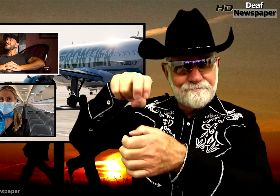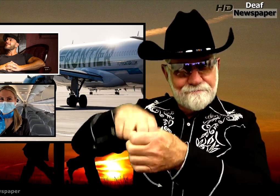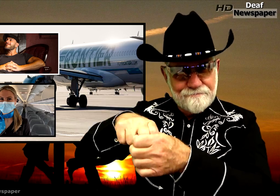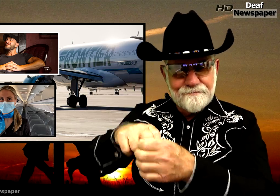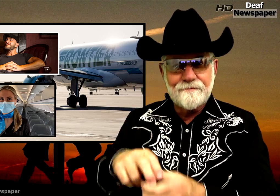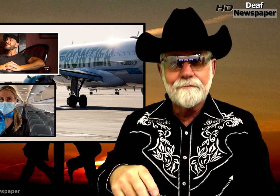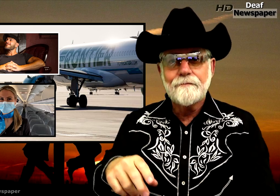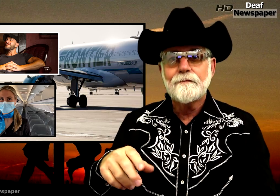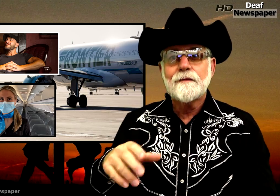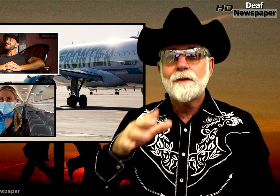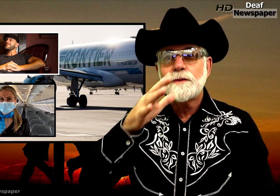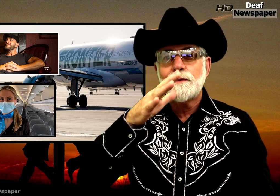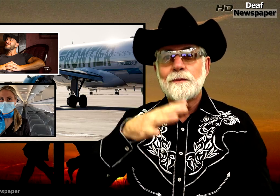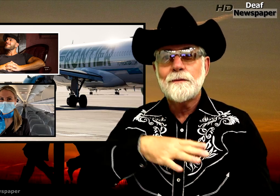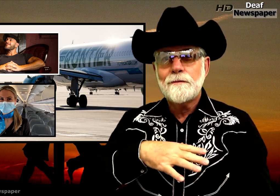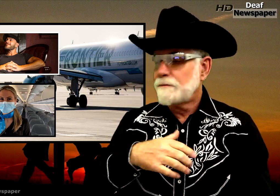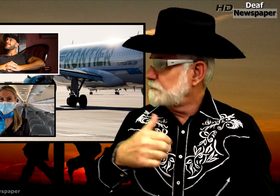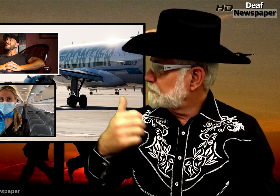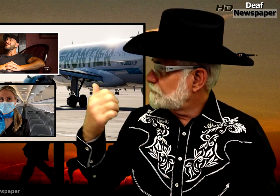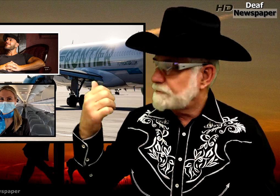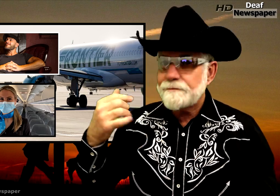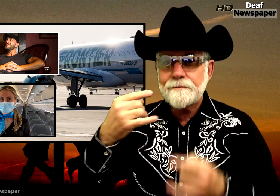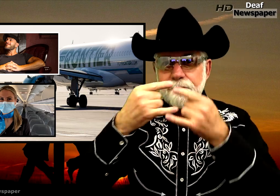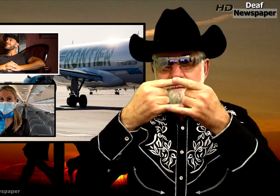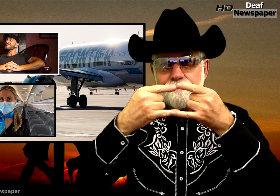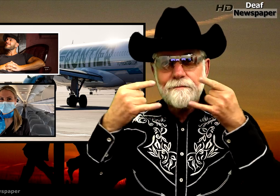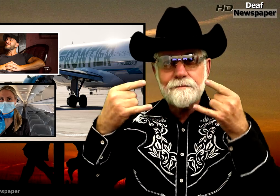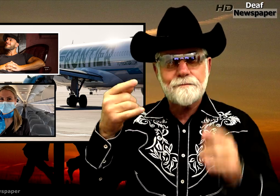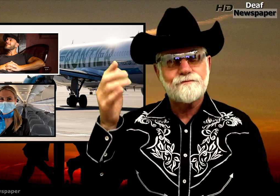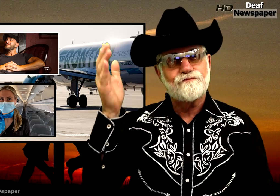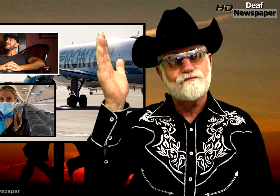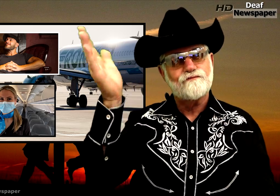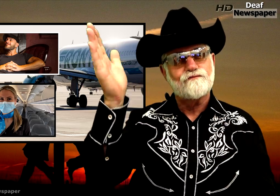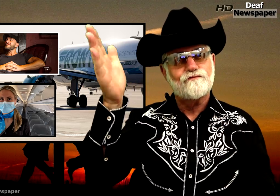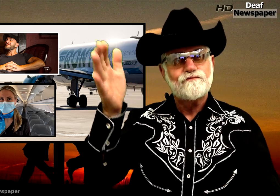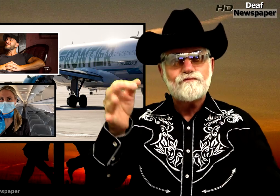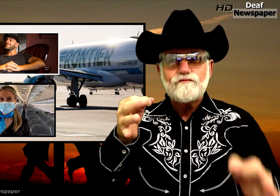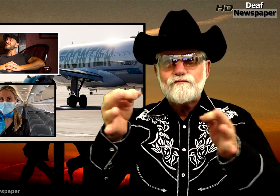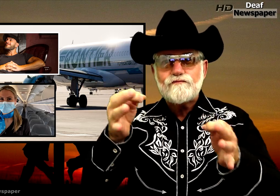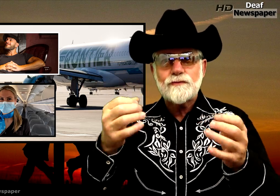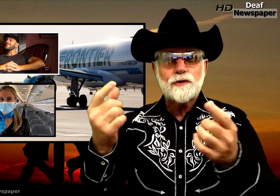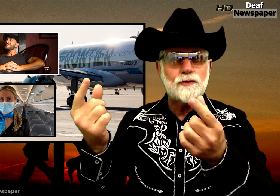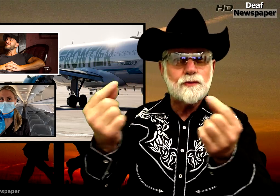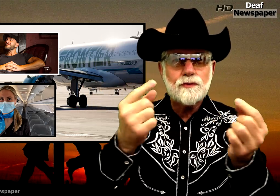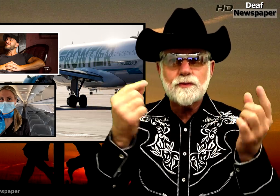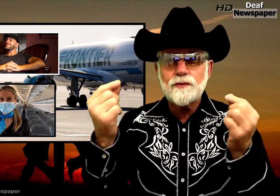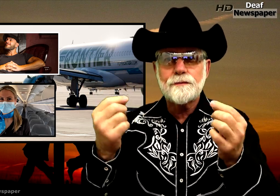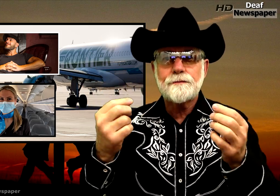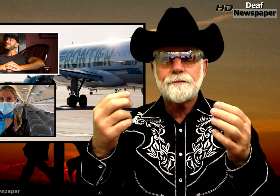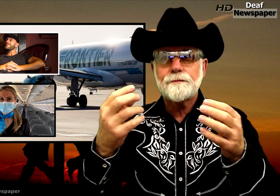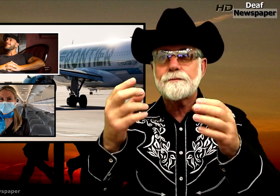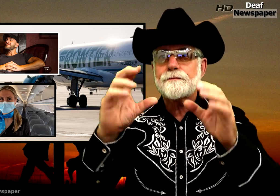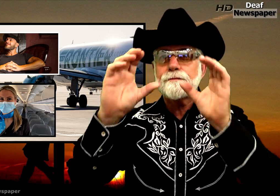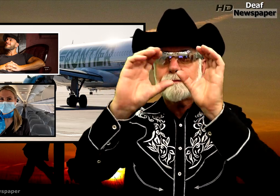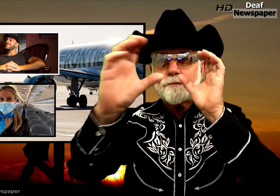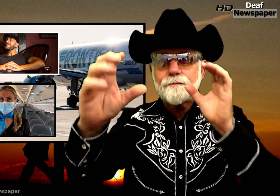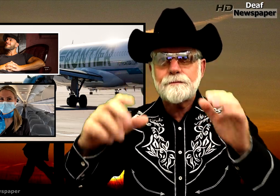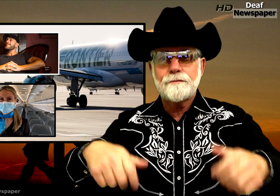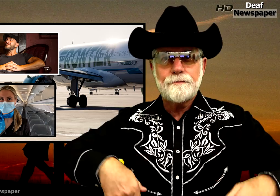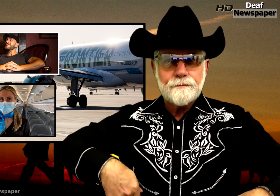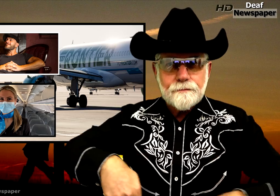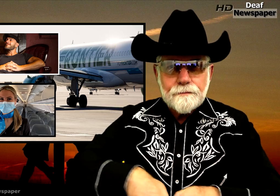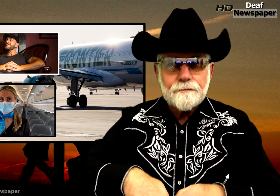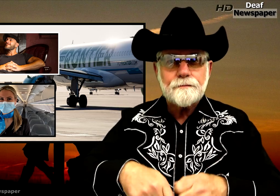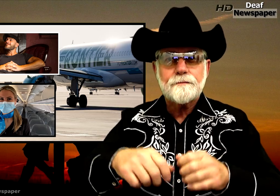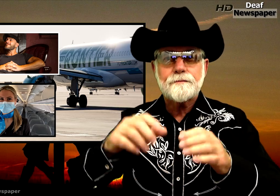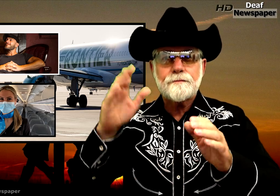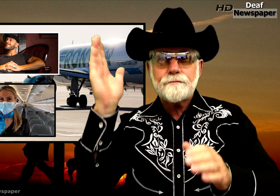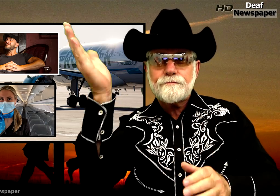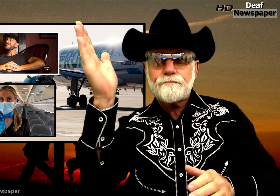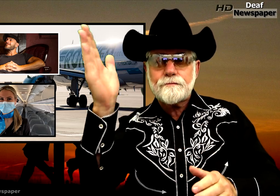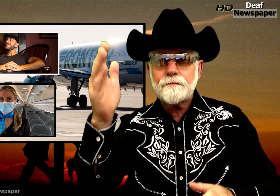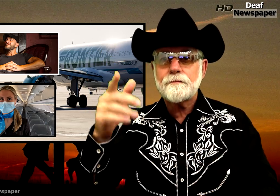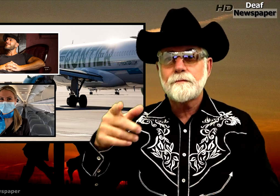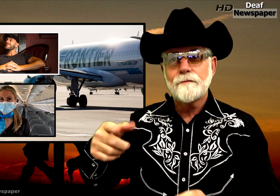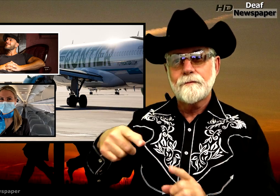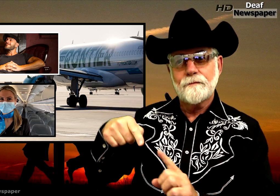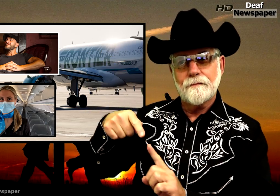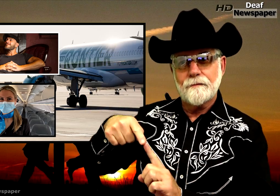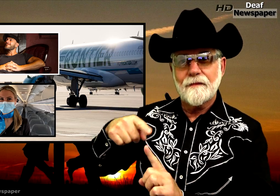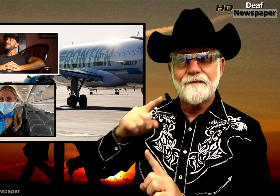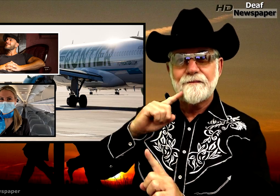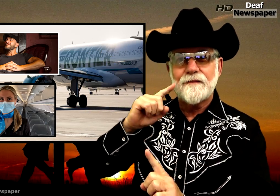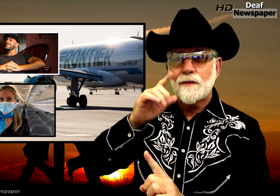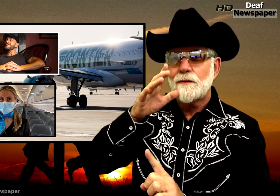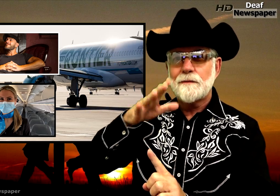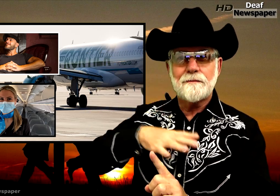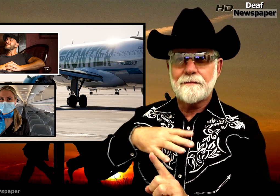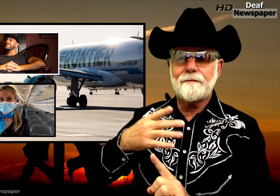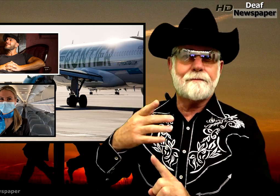The flight attendant, (pictured with face mask) began explaining the rules, and what to do, oxygen masks, buckle your seat belt, etc.